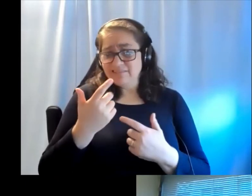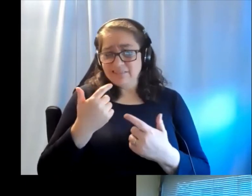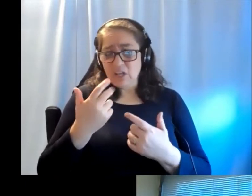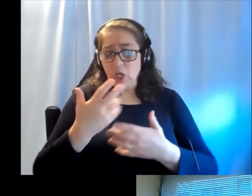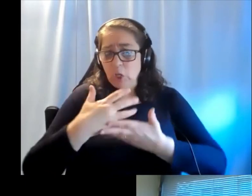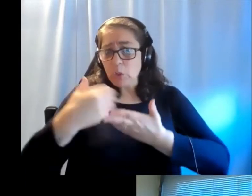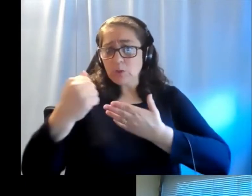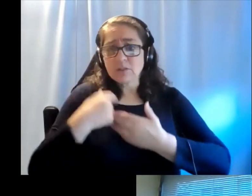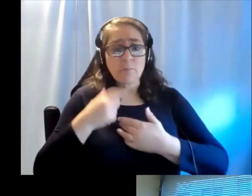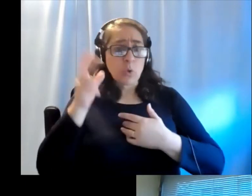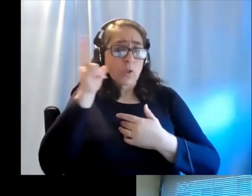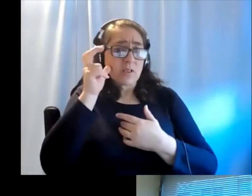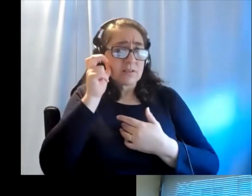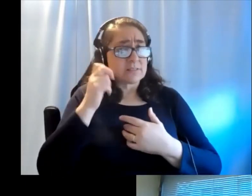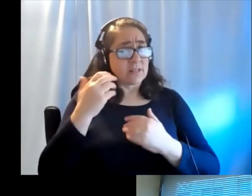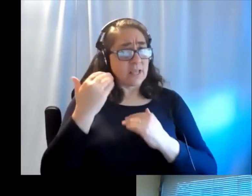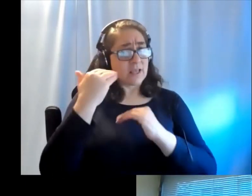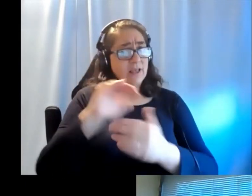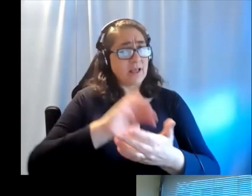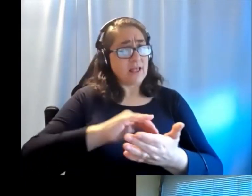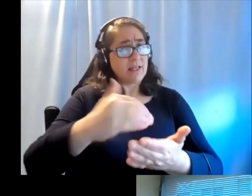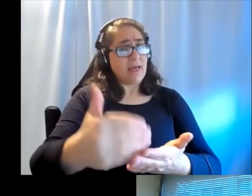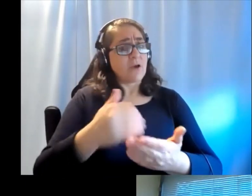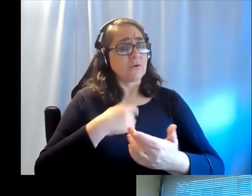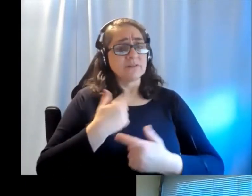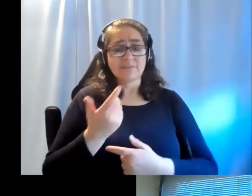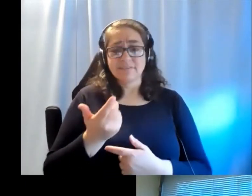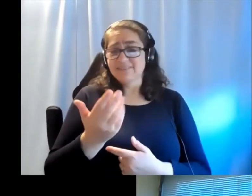That could be in the range of 95 to 100.